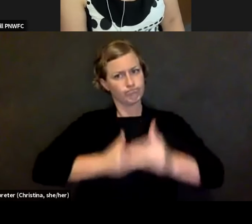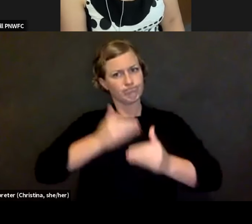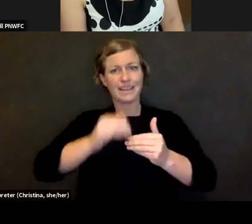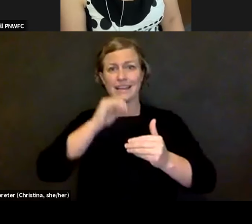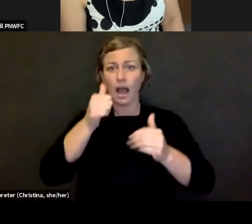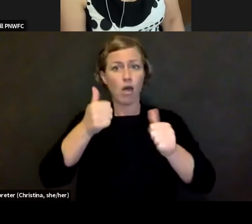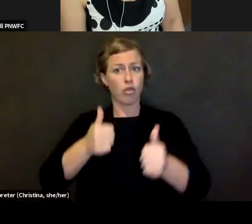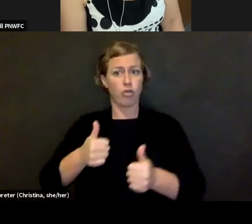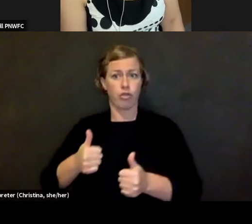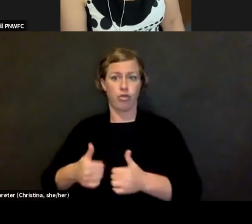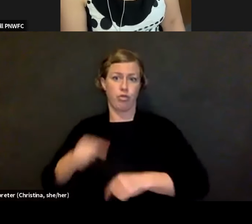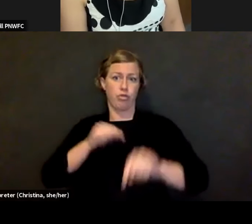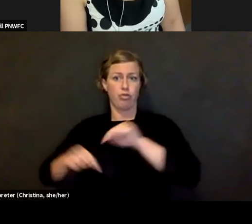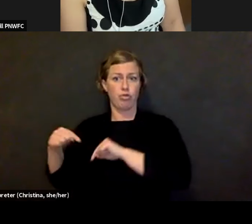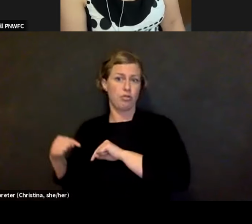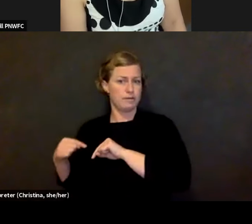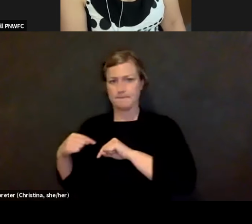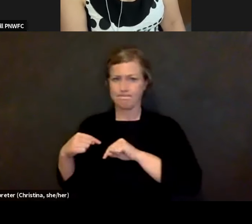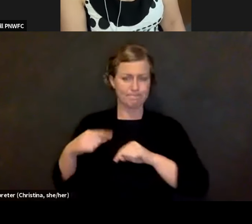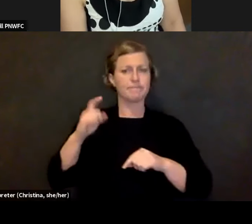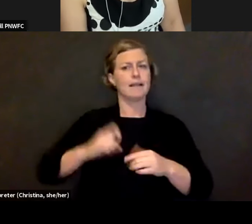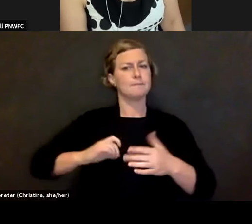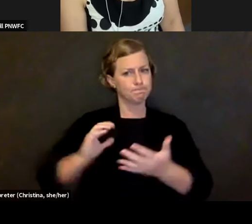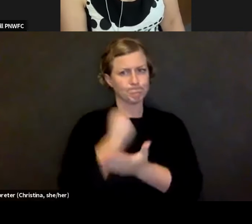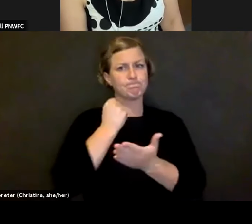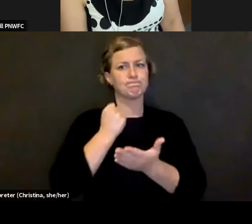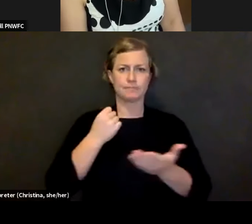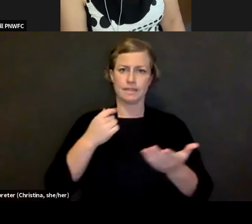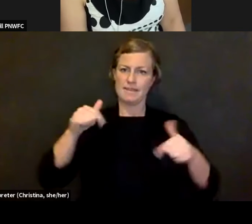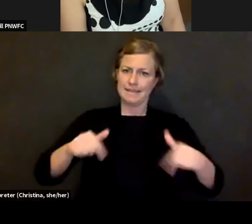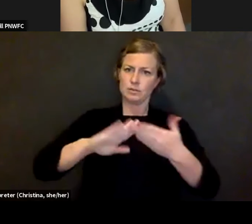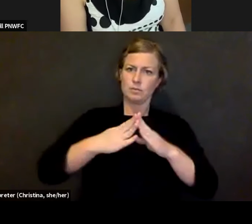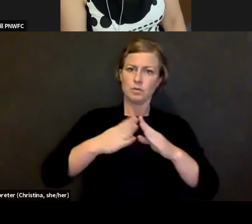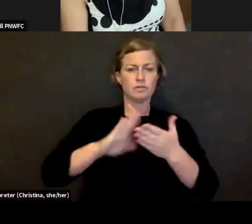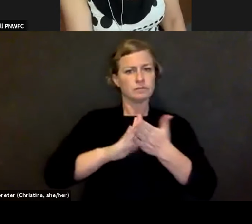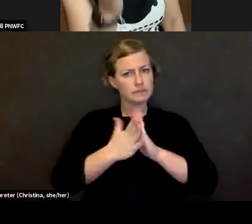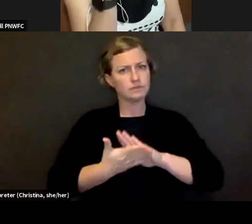four years and so now we have an opportunity to push forward and not just fall behind so I hope that we seize this